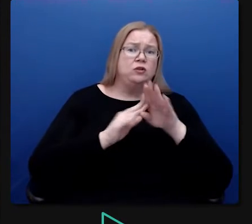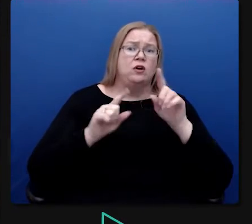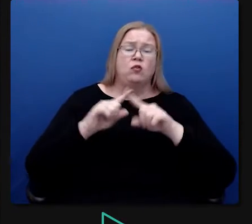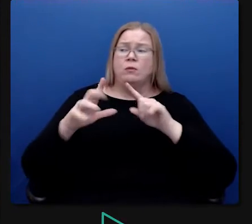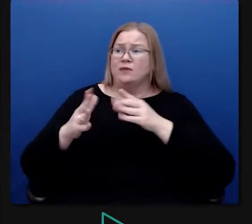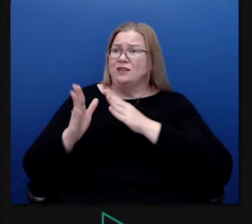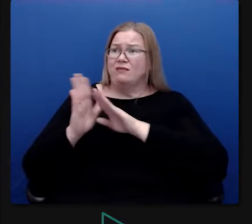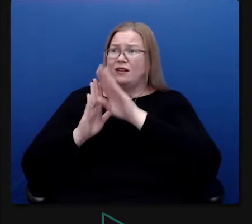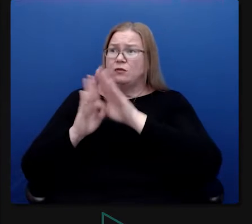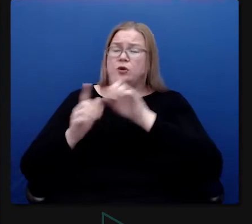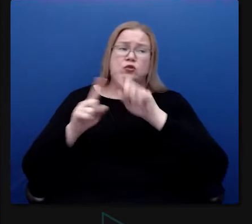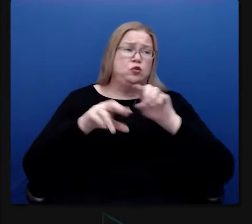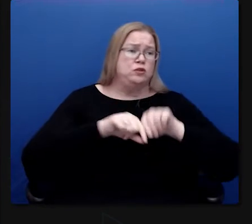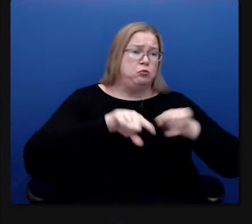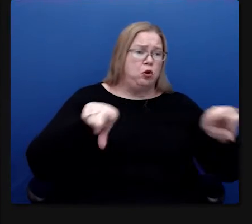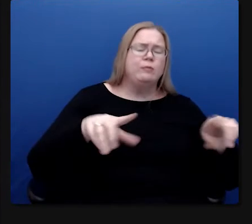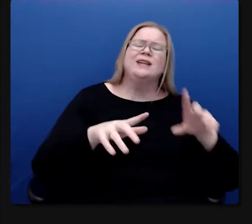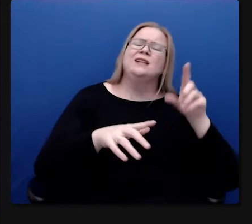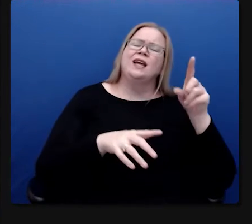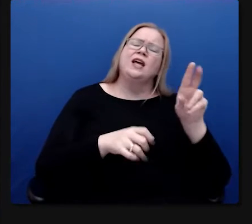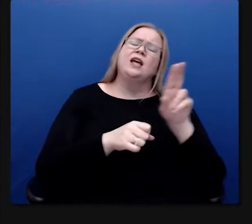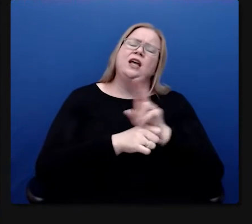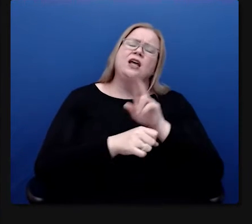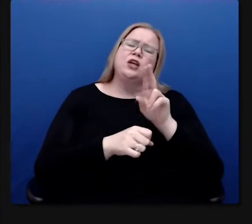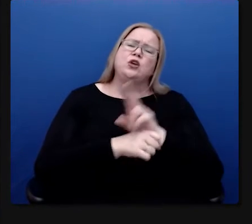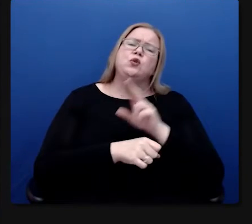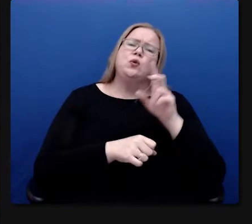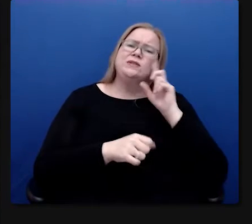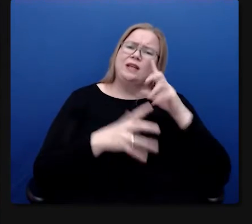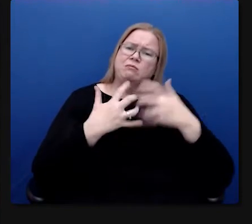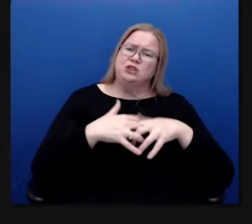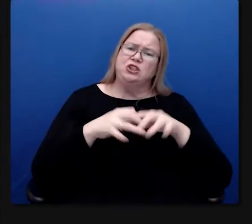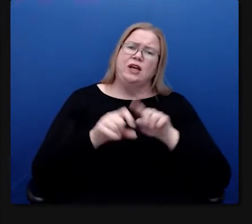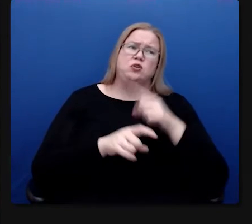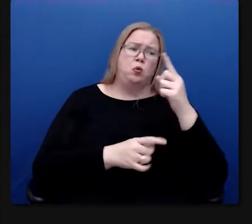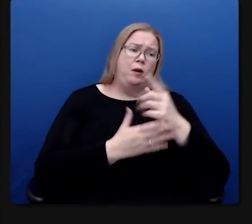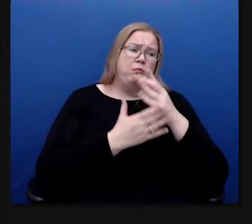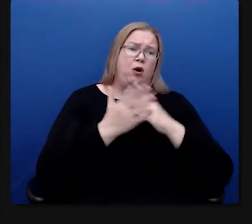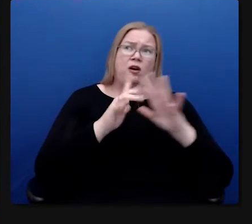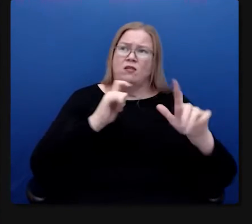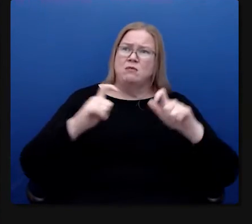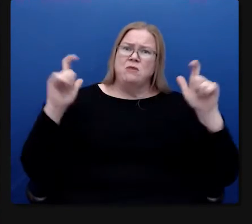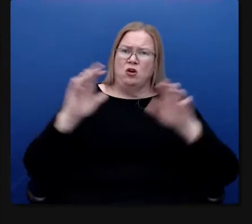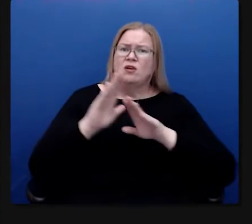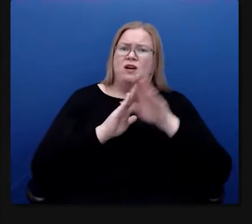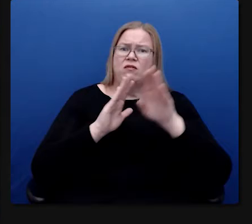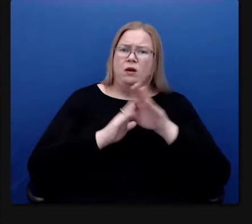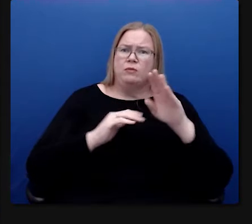In his presentation, he uses the Game Development Virtual Machine as one component of a larger development and build environment.